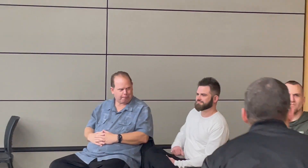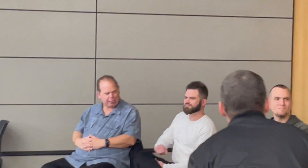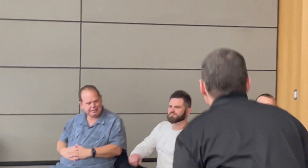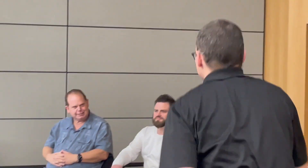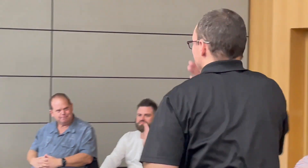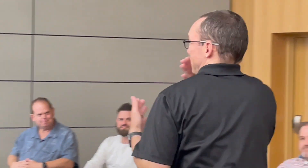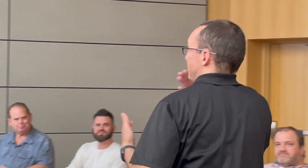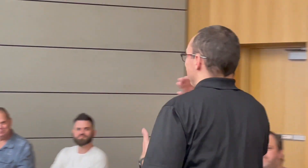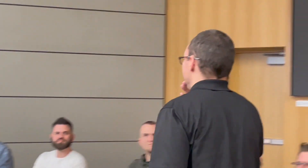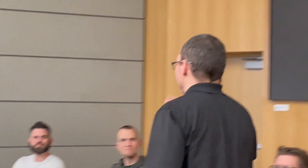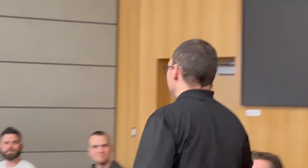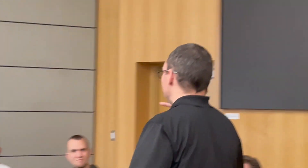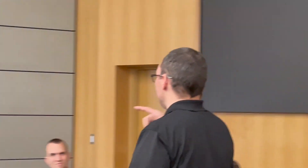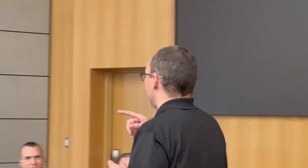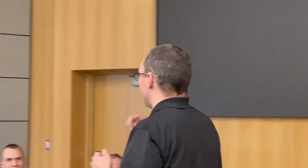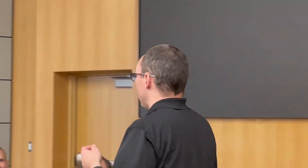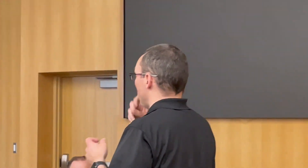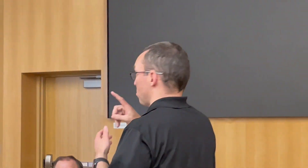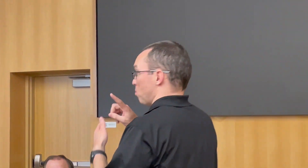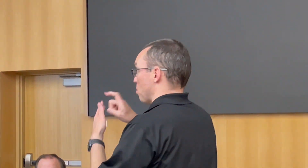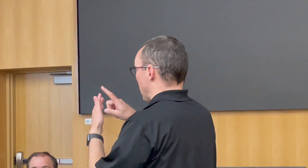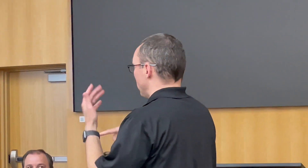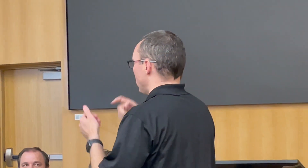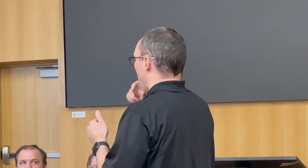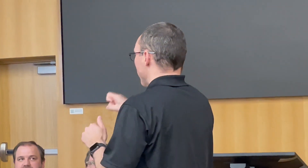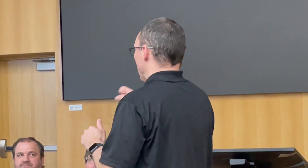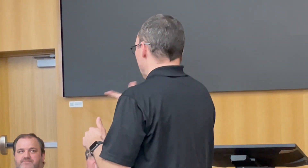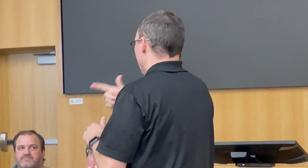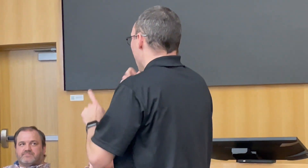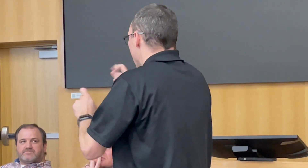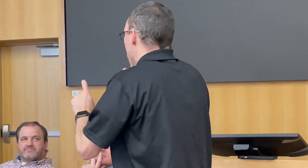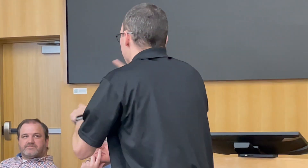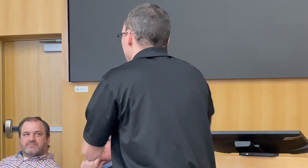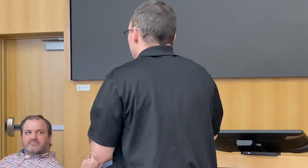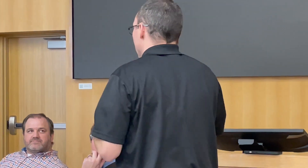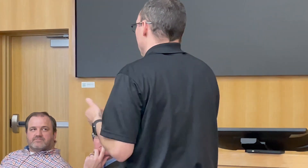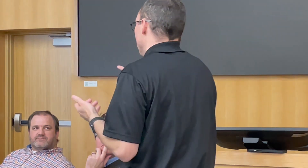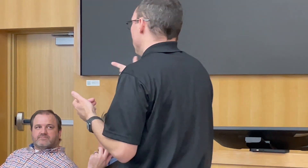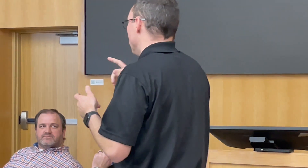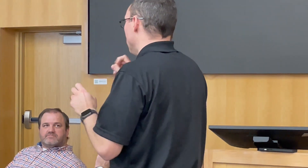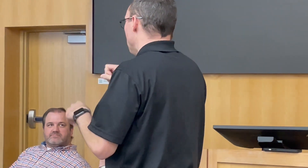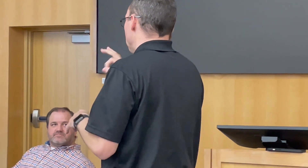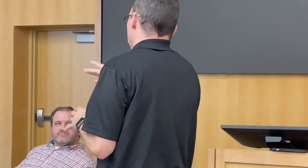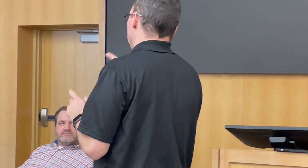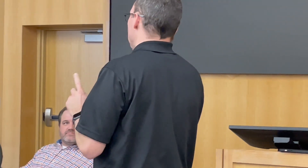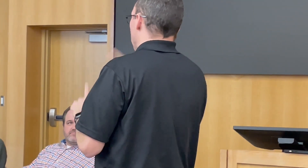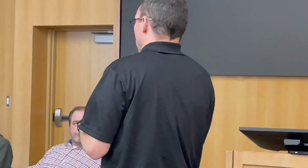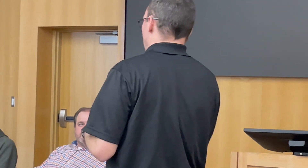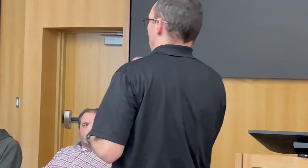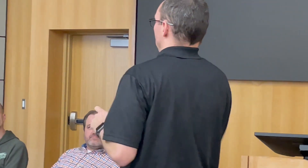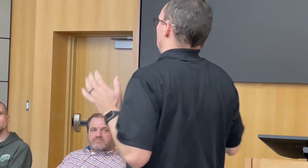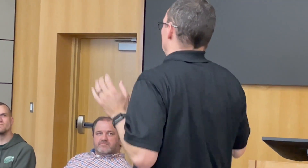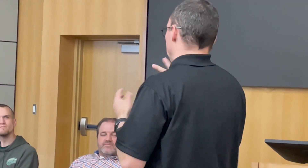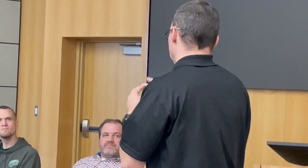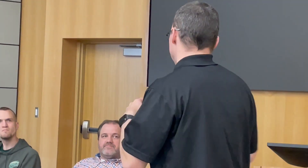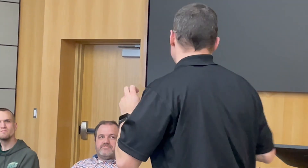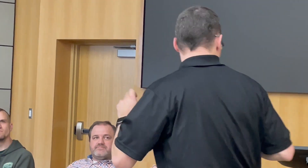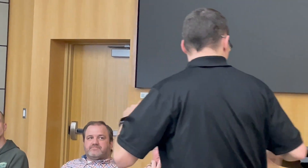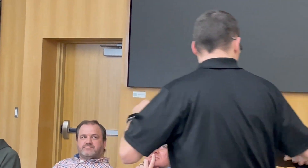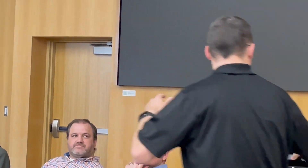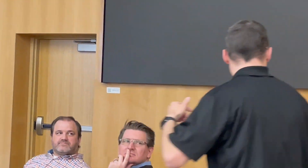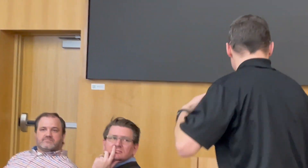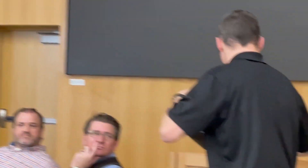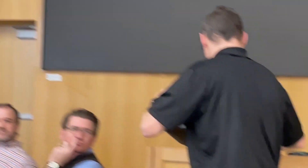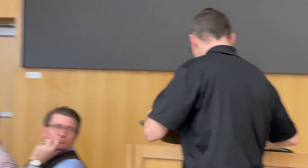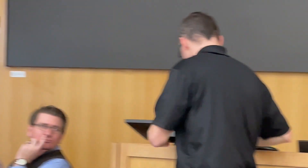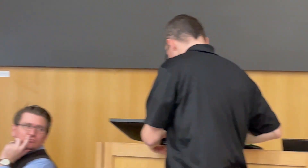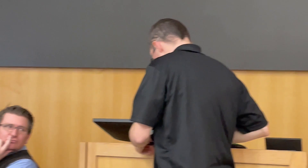so that's my answer okay and uh again you you all don't have to answer the questions all the time if